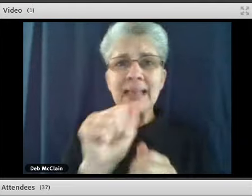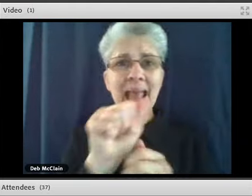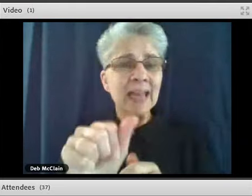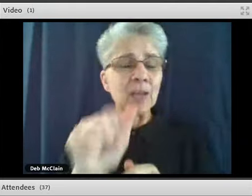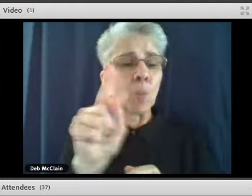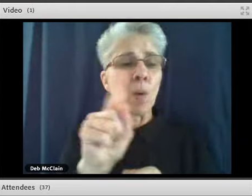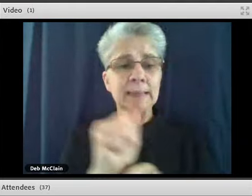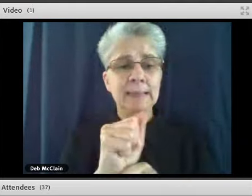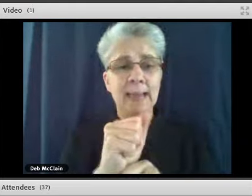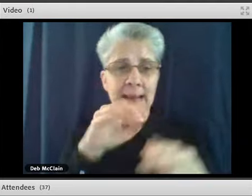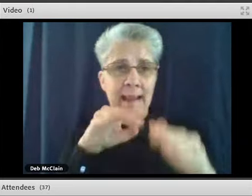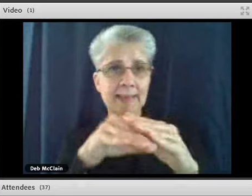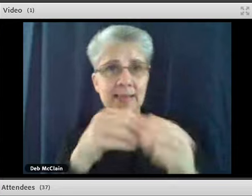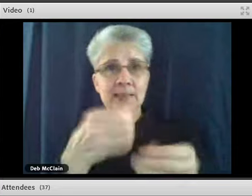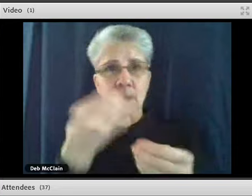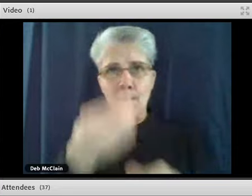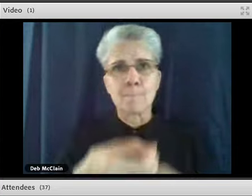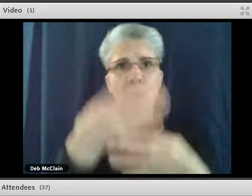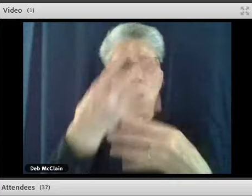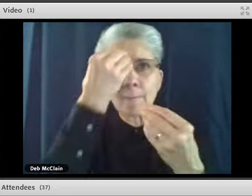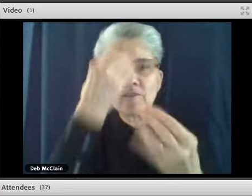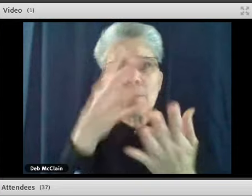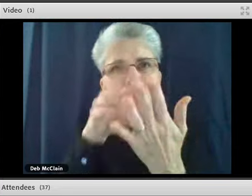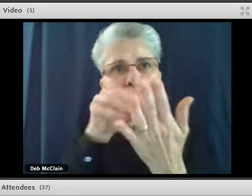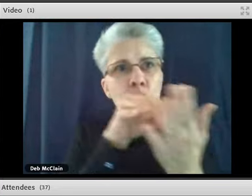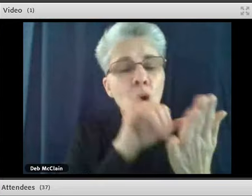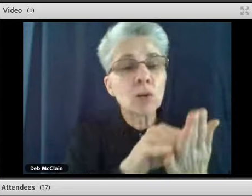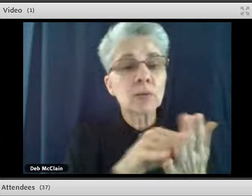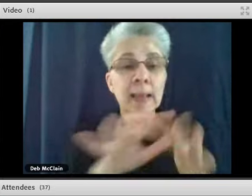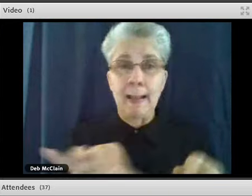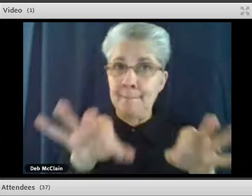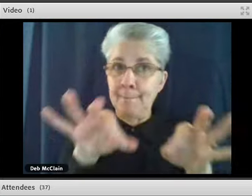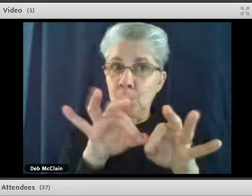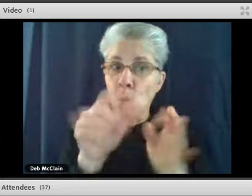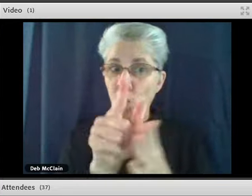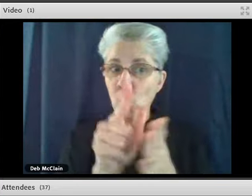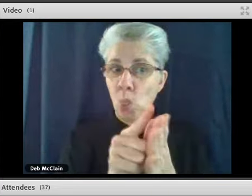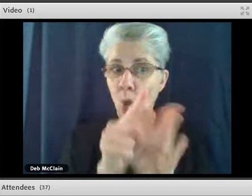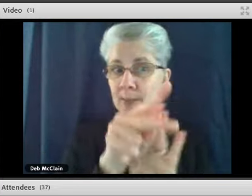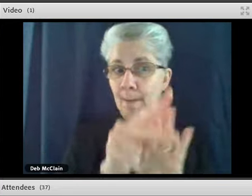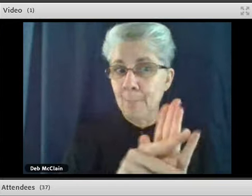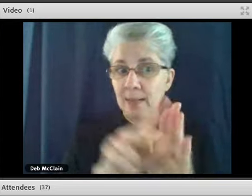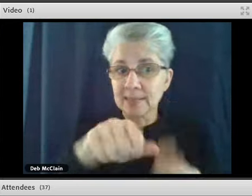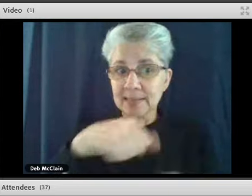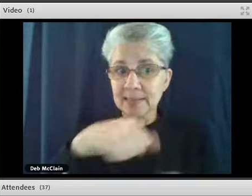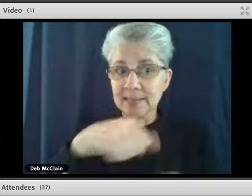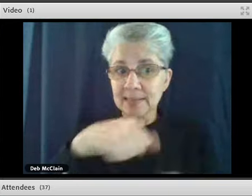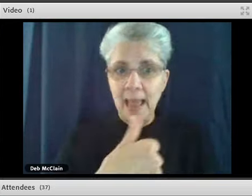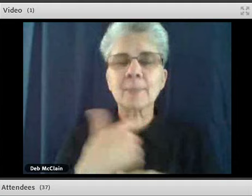or anybody, can gain access to information. And so, it's important also because of the laws and policies that are out there.